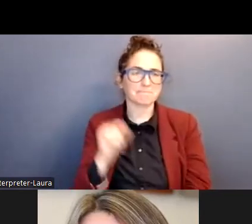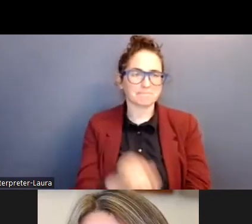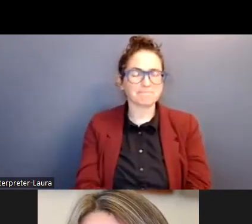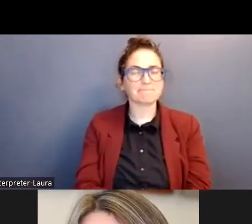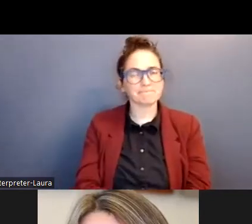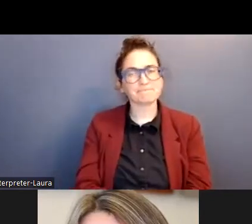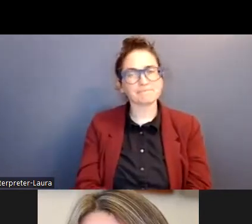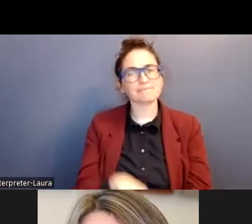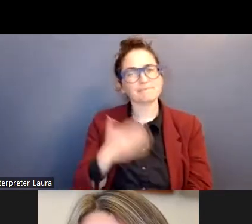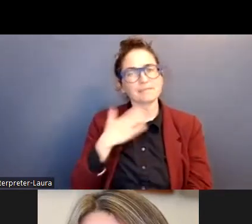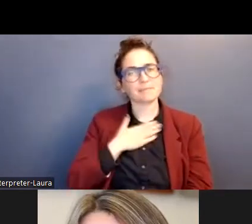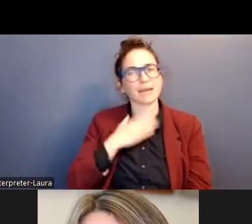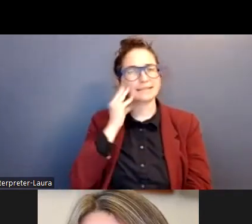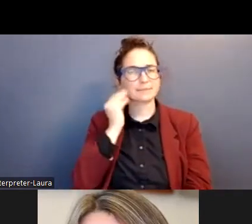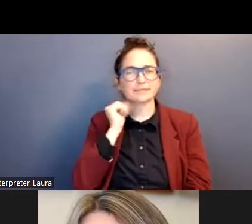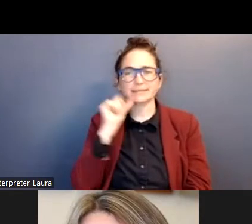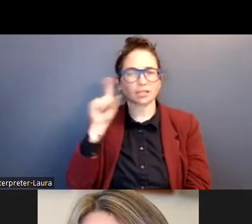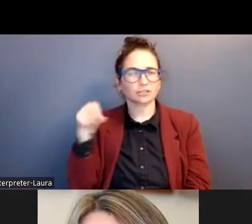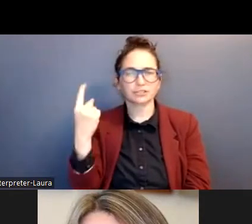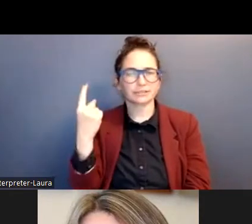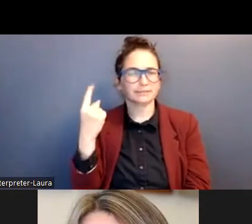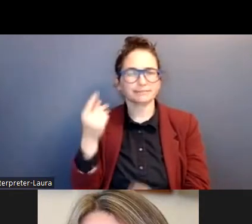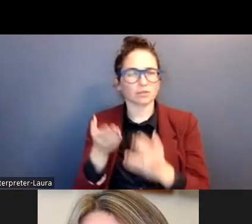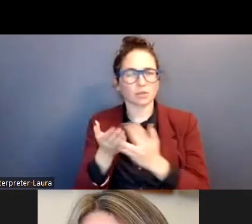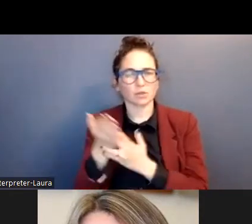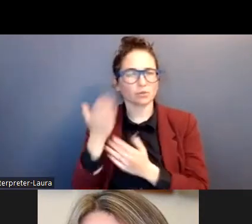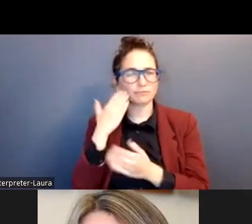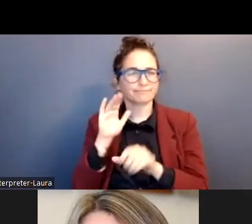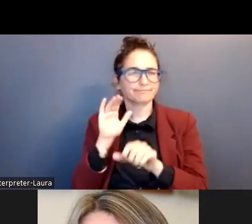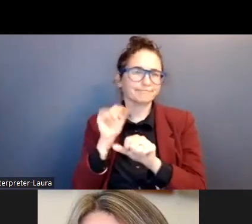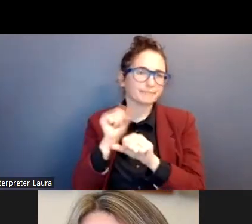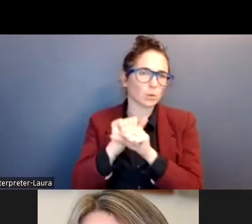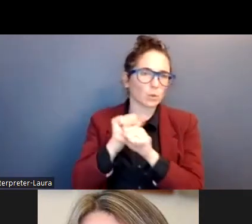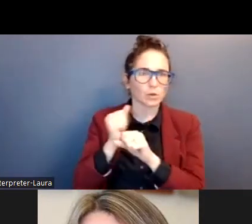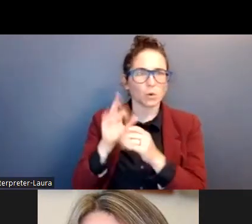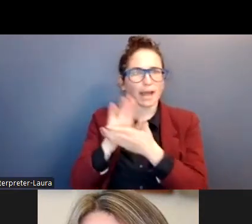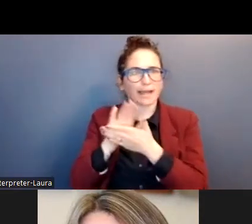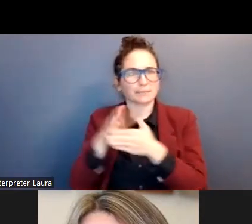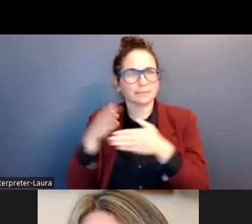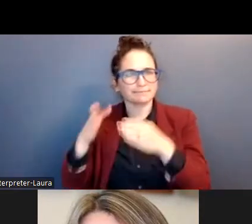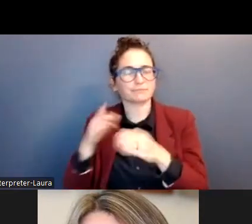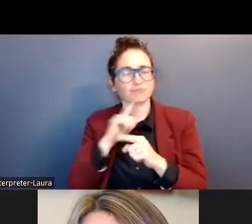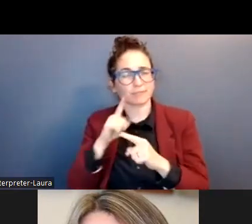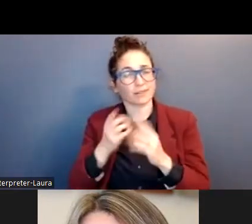experience is not just through an academic means it's through lived experience in my life.